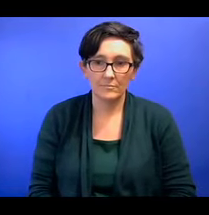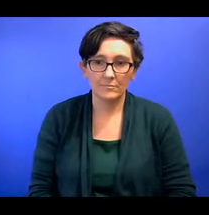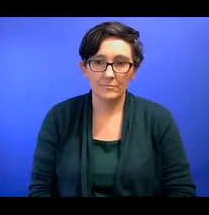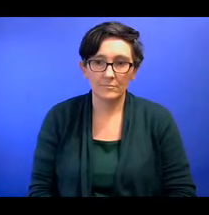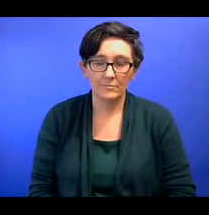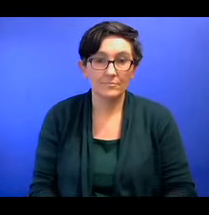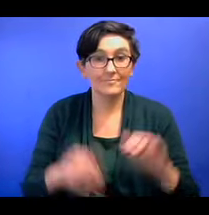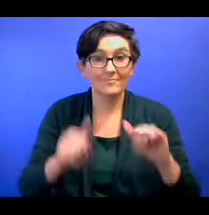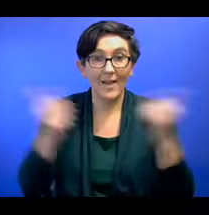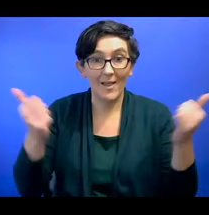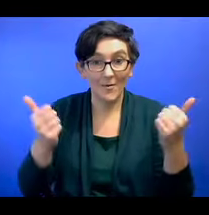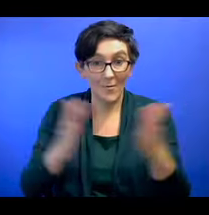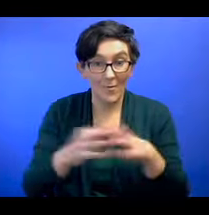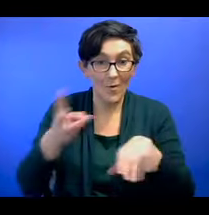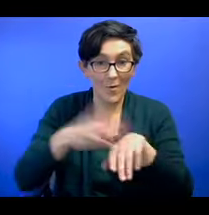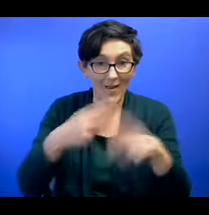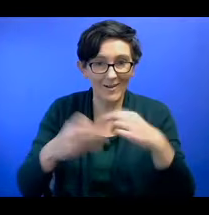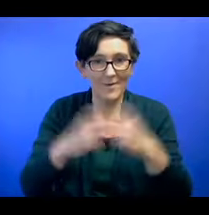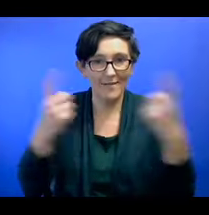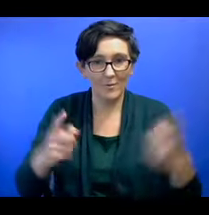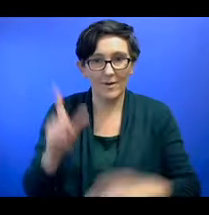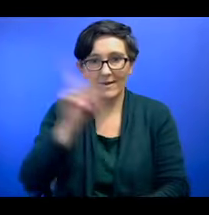Hello. Welcome, everybody. My name is Jacqui Browne.